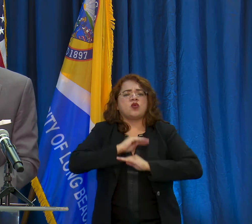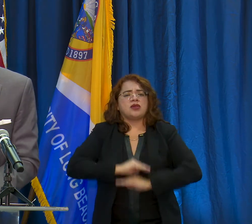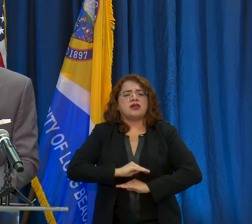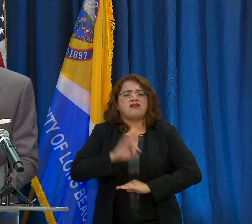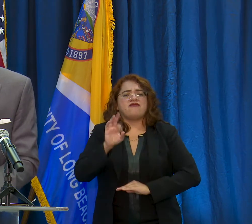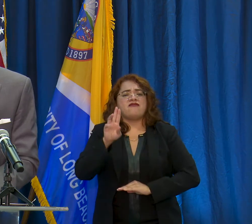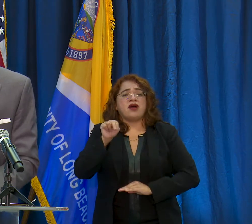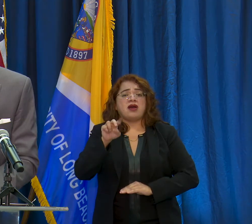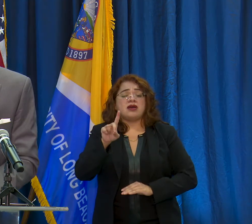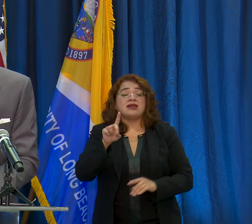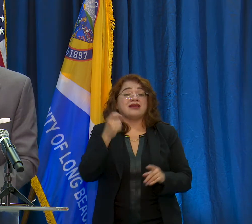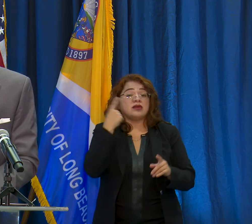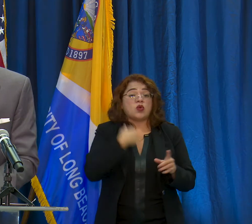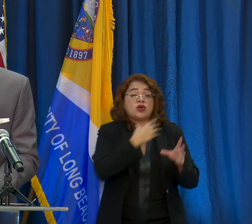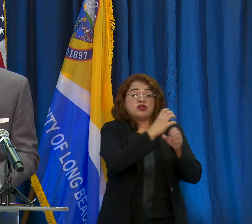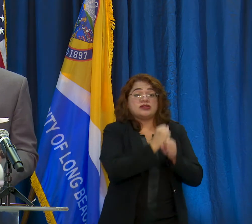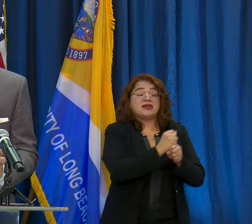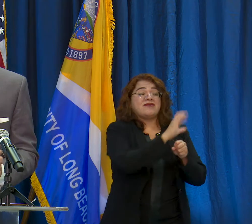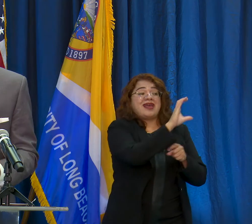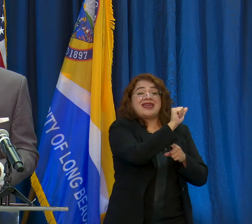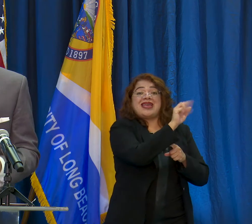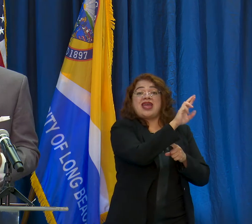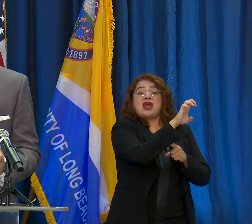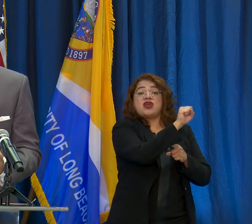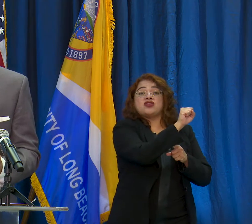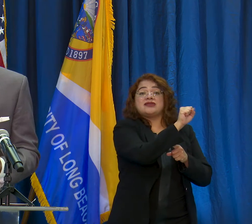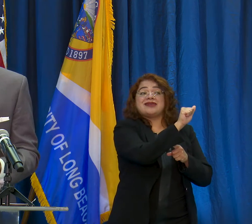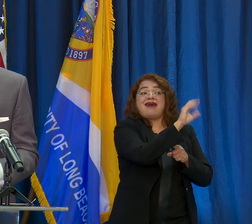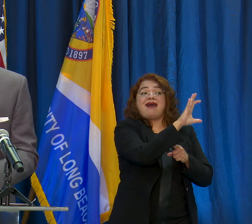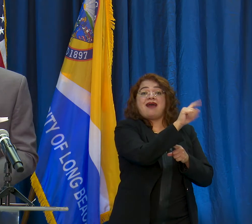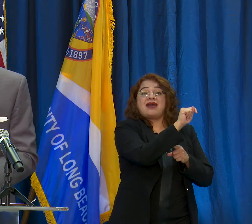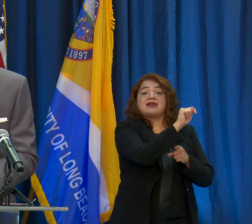federal grant that provided over $19 million to